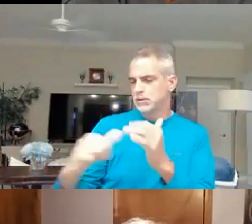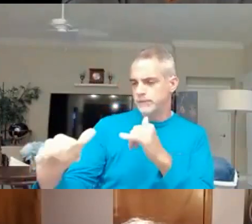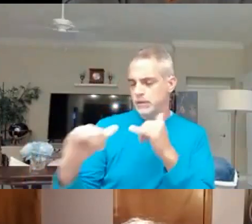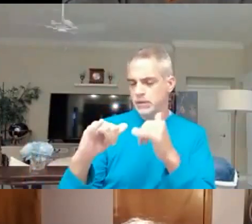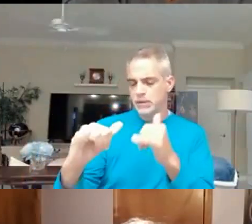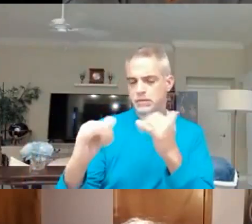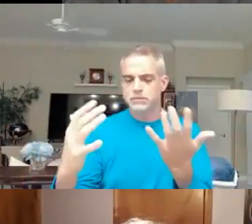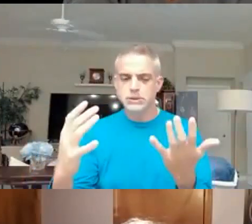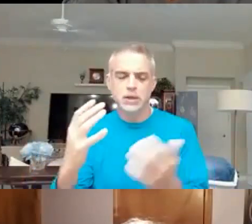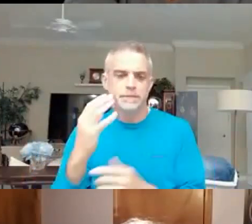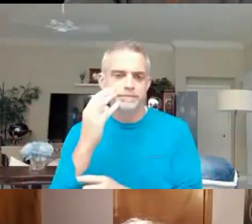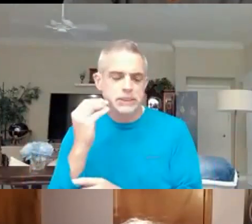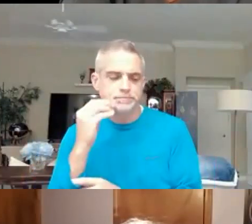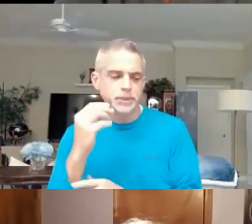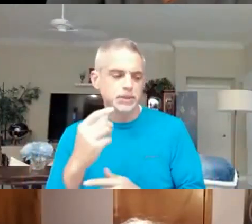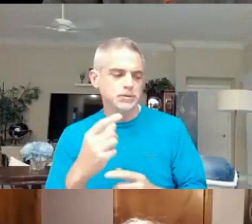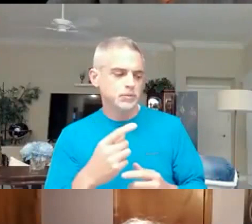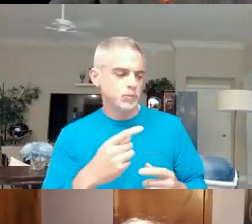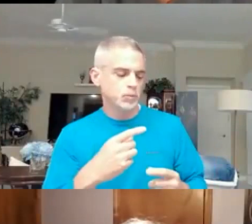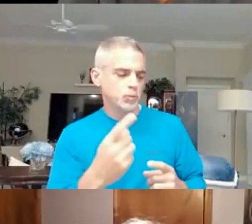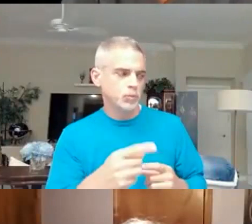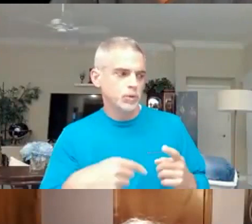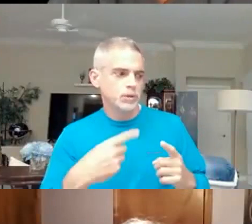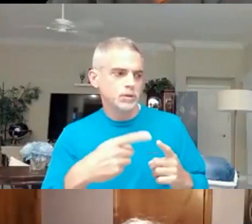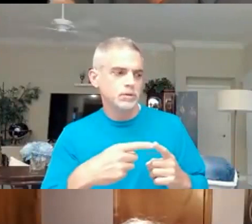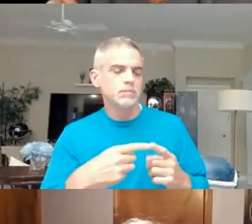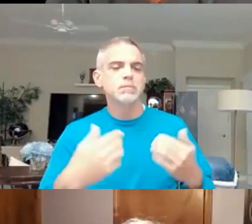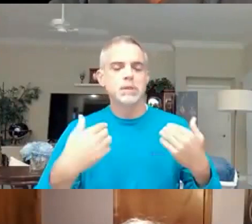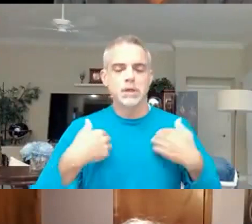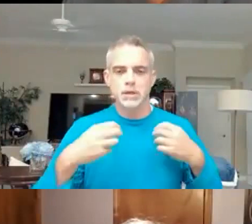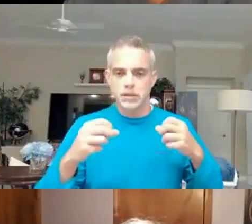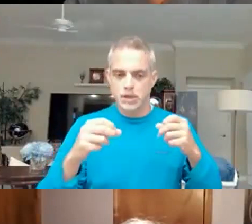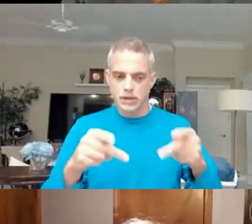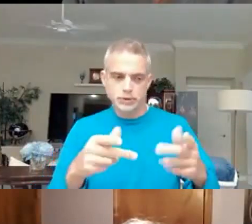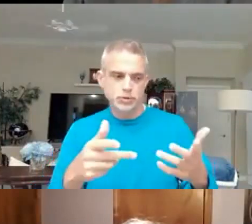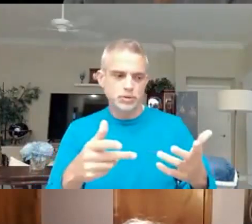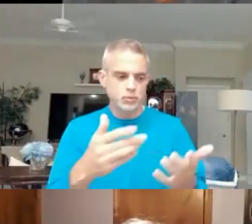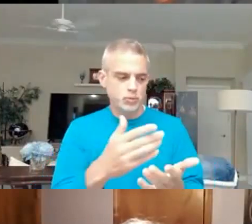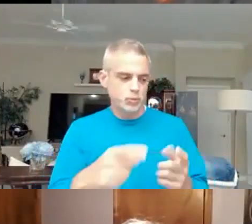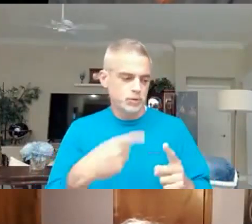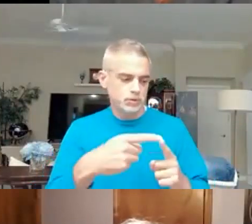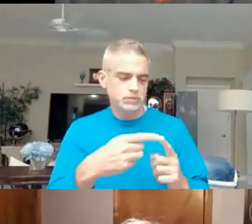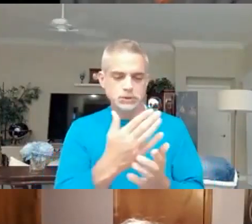and identify, you know, identify the same, some of my experiences. When we have